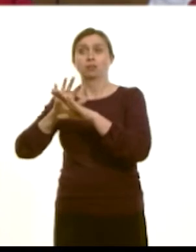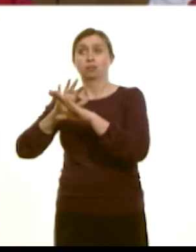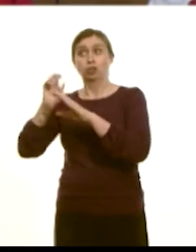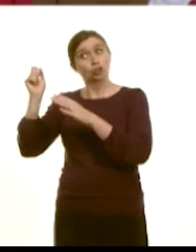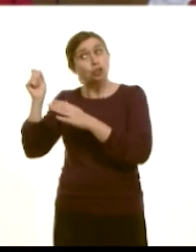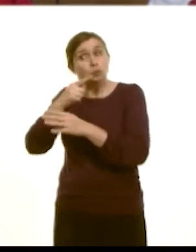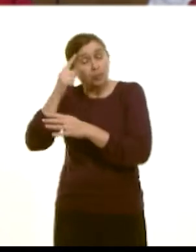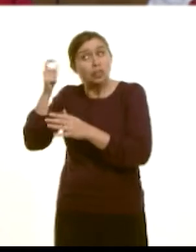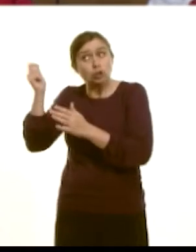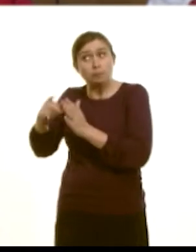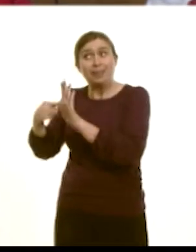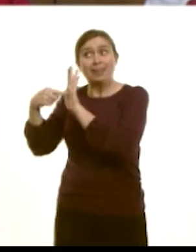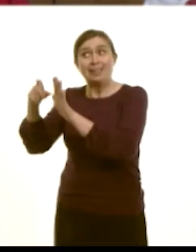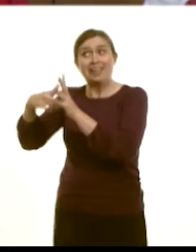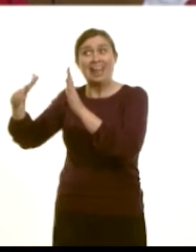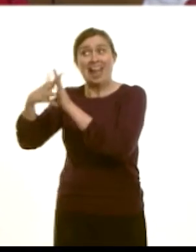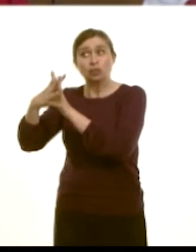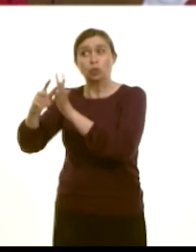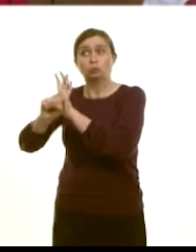Cadwís role, of course, primarily is not to promote other attractions.